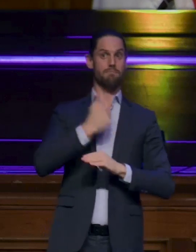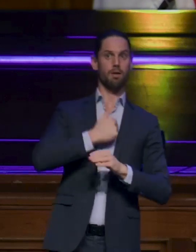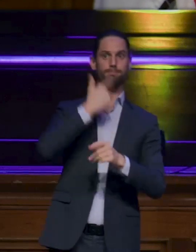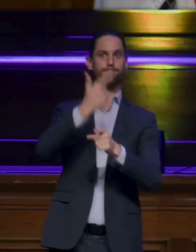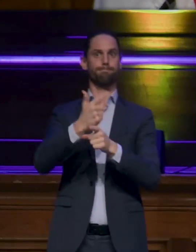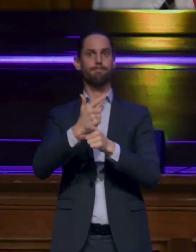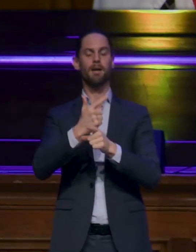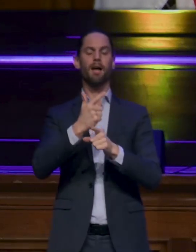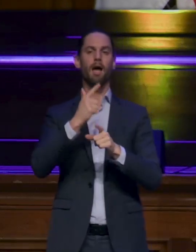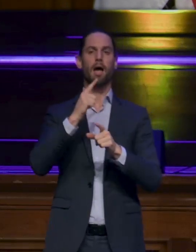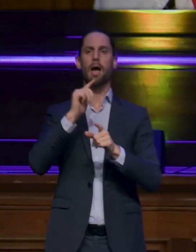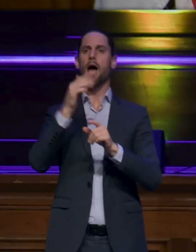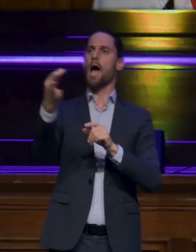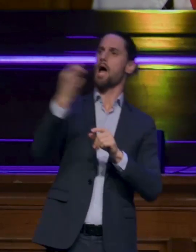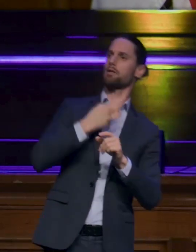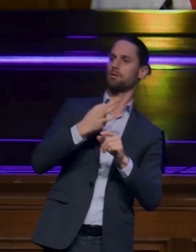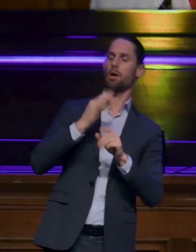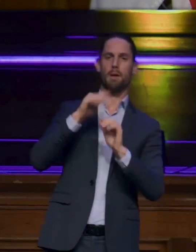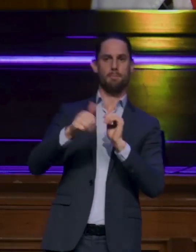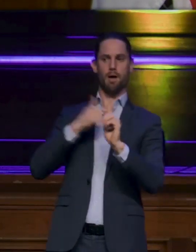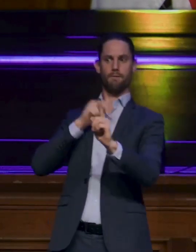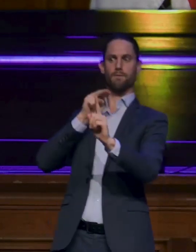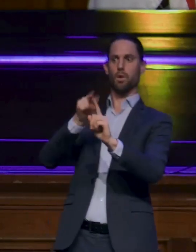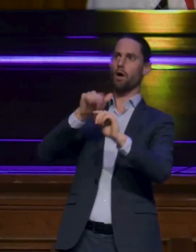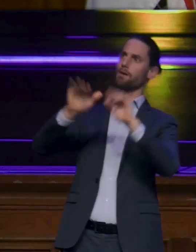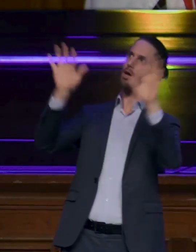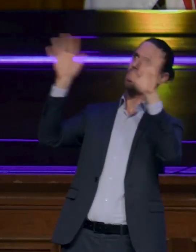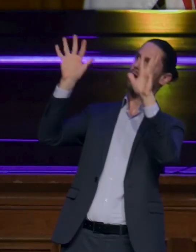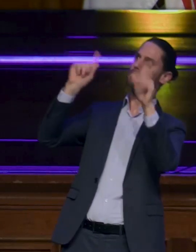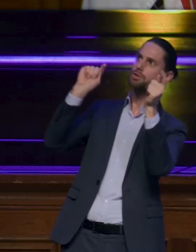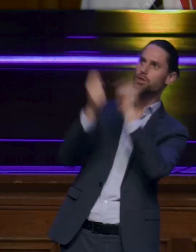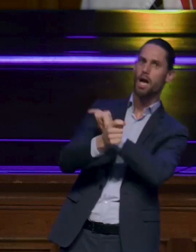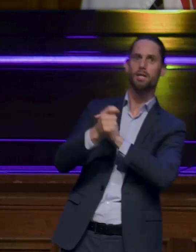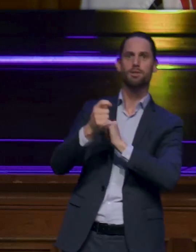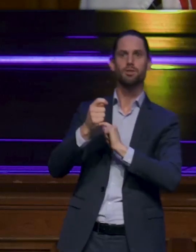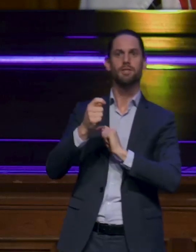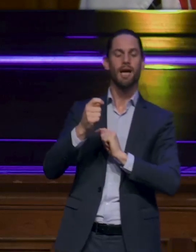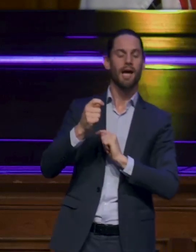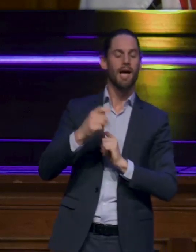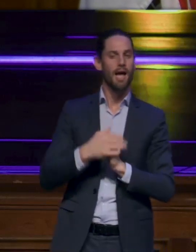climate change and I spoke in a very noble and impassioned way only to have